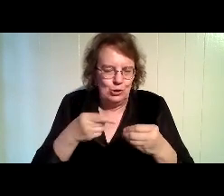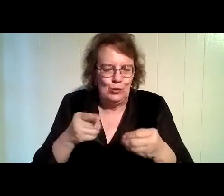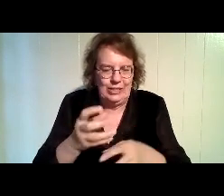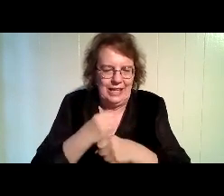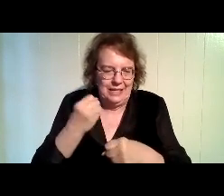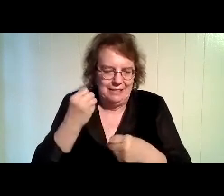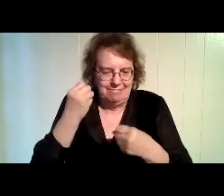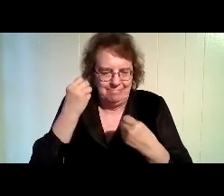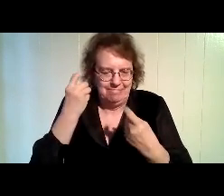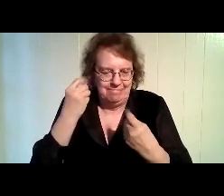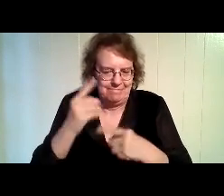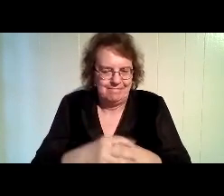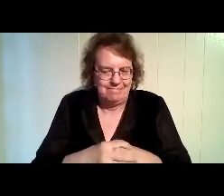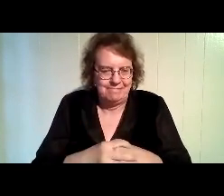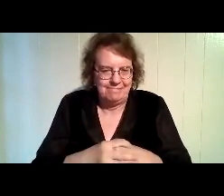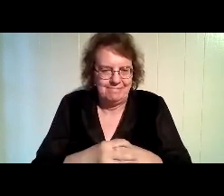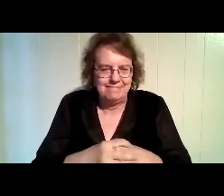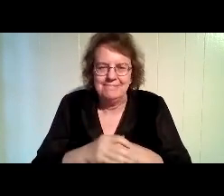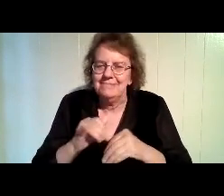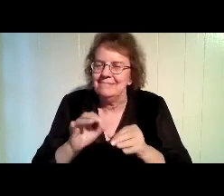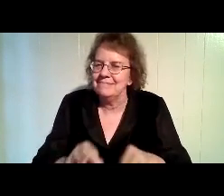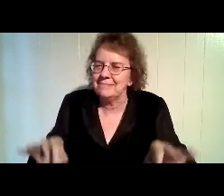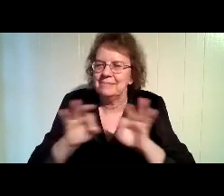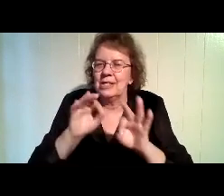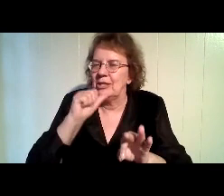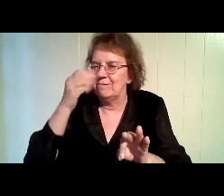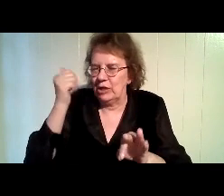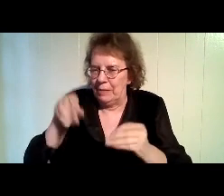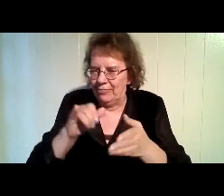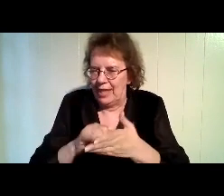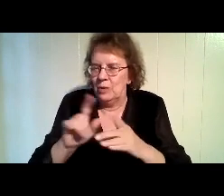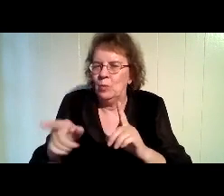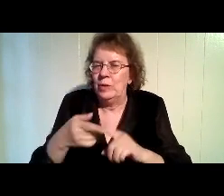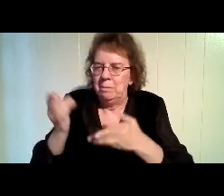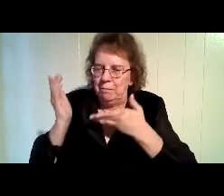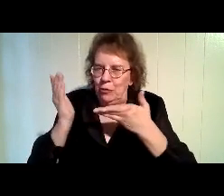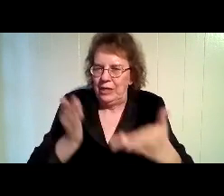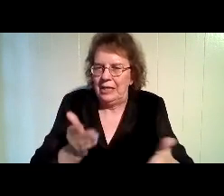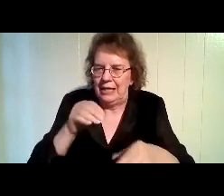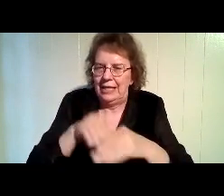There you go. Super important to not forget about that when bringing in video files, you want to make sure that everybody